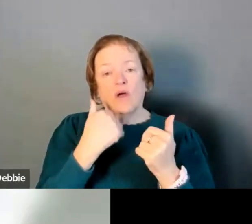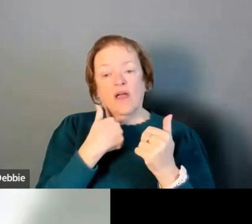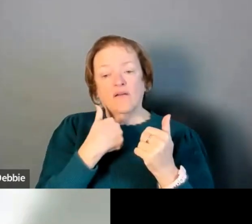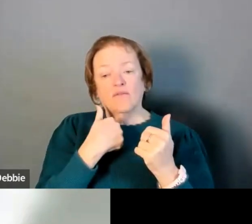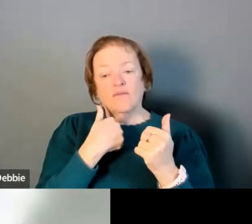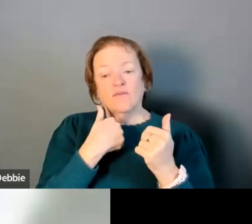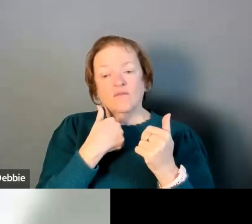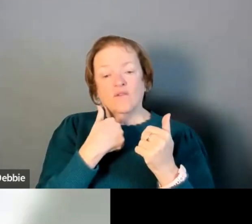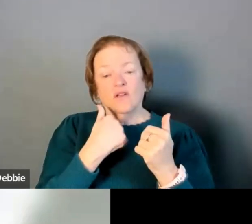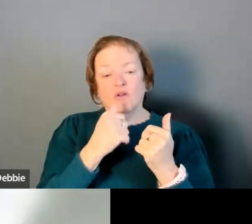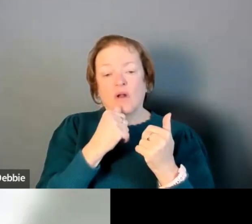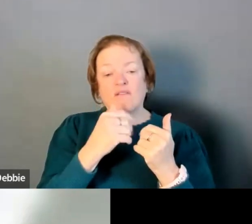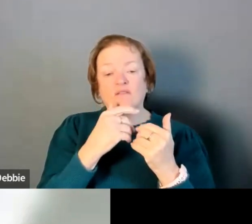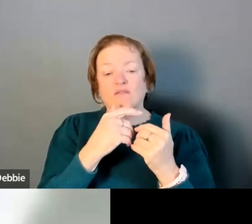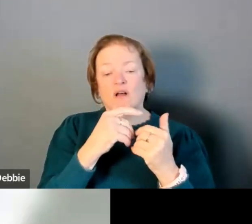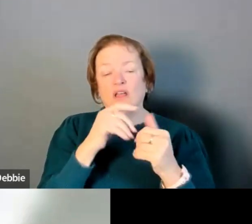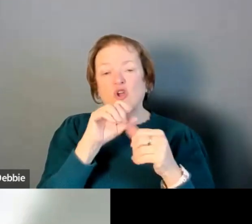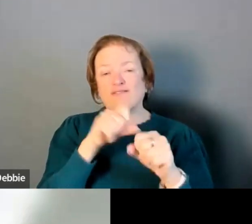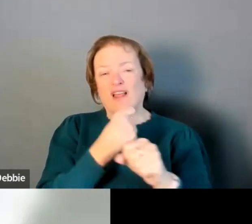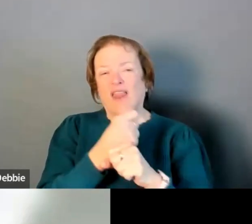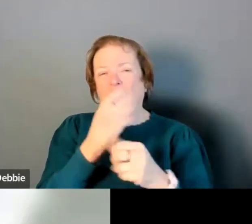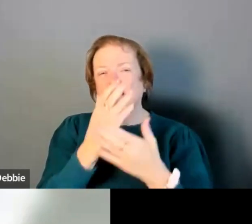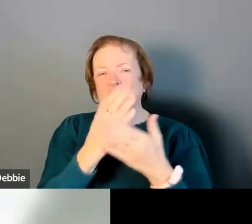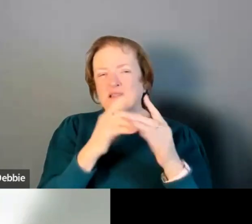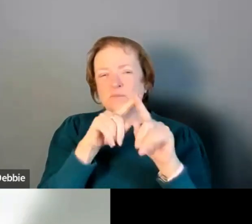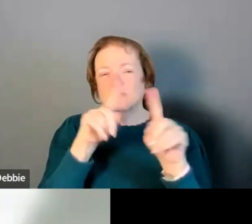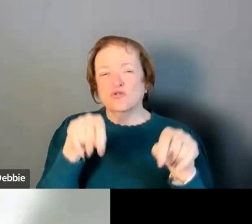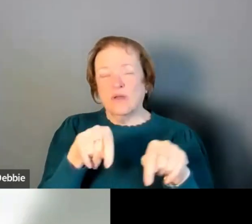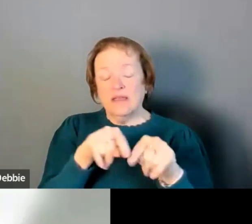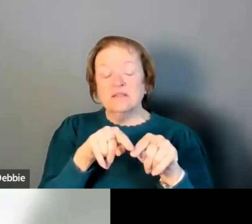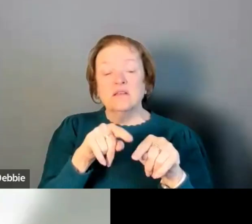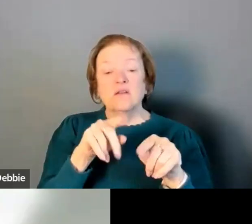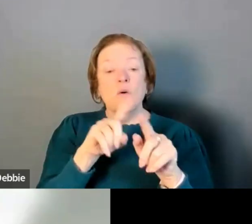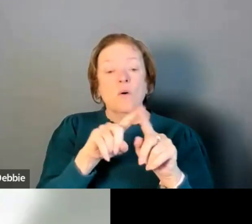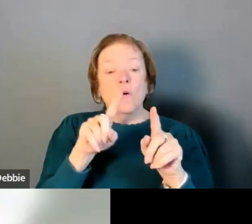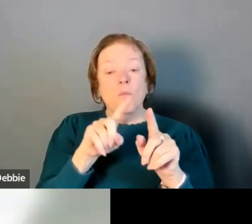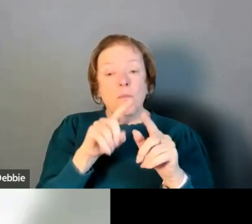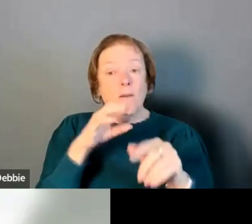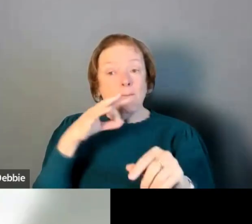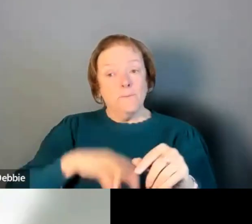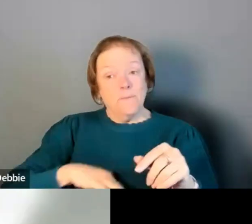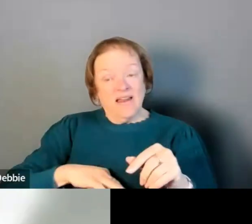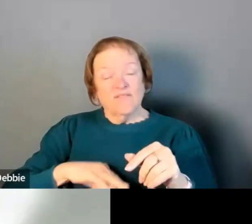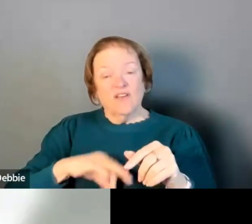but it works exactly the same. The benefit is that you have. the unlimited receivers, it costs a little bit more,